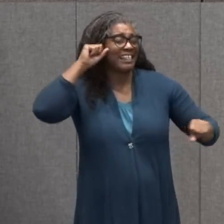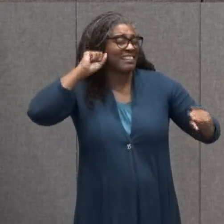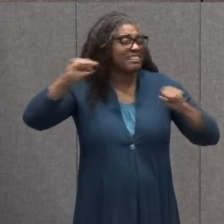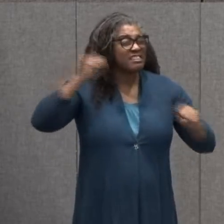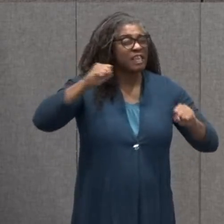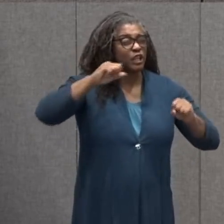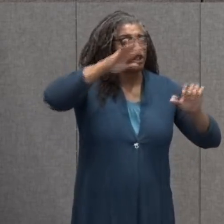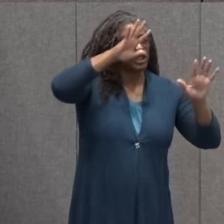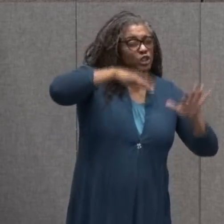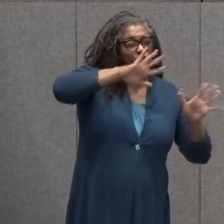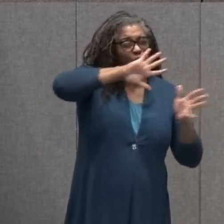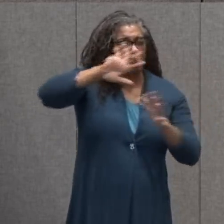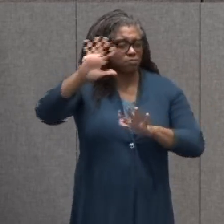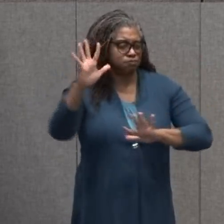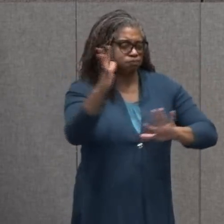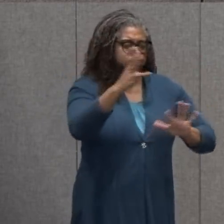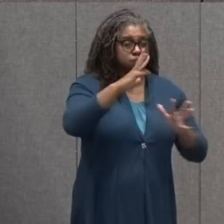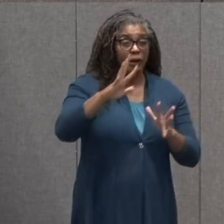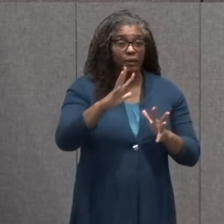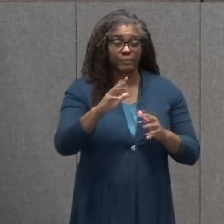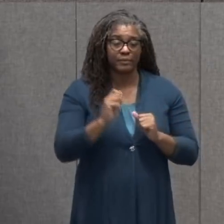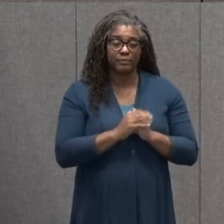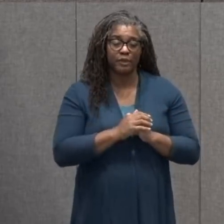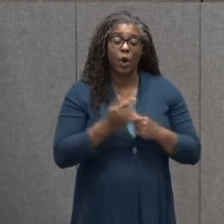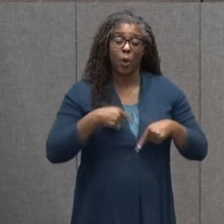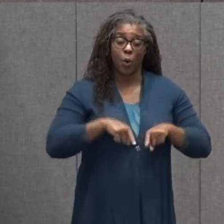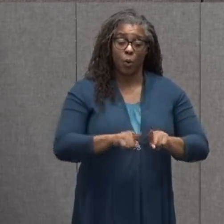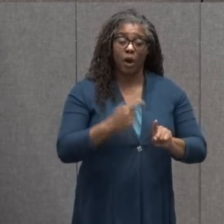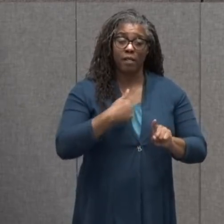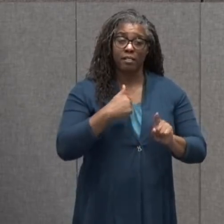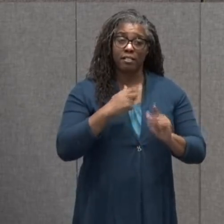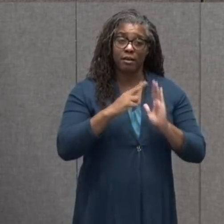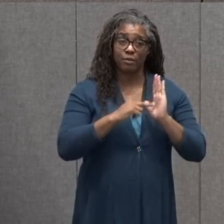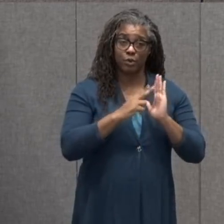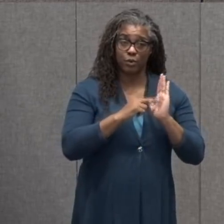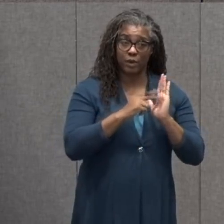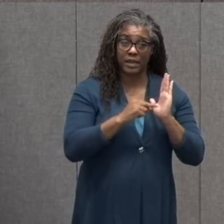a picture in your brain that shows what I'm reading.